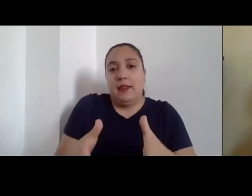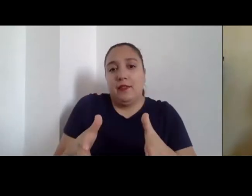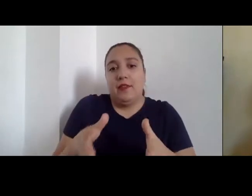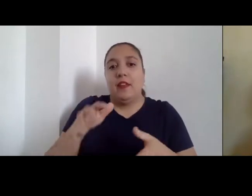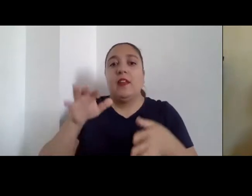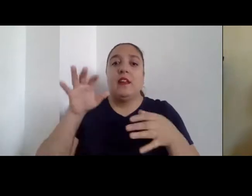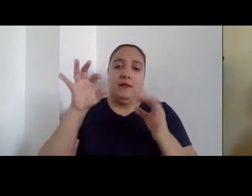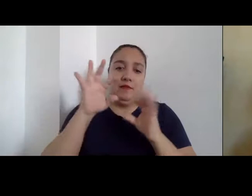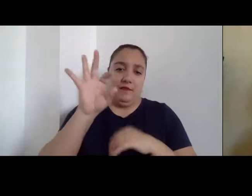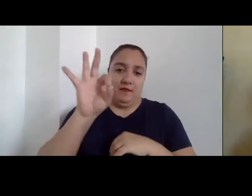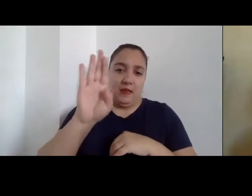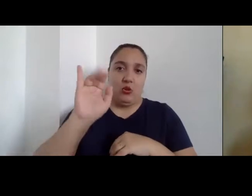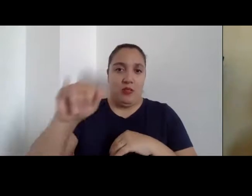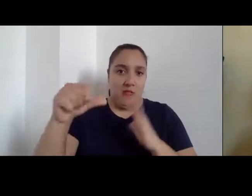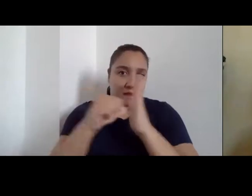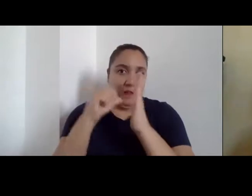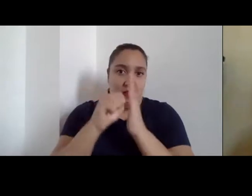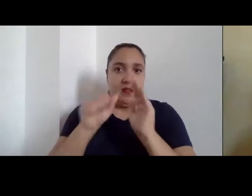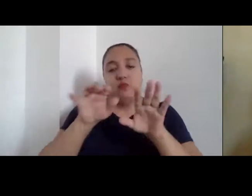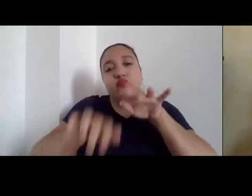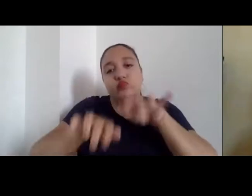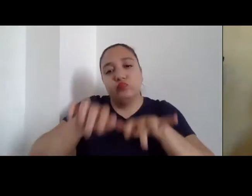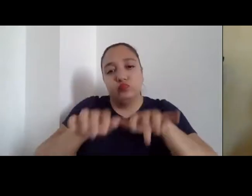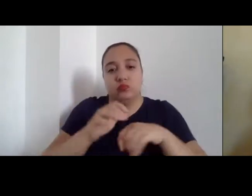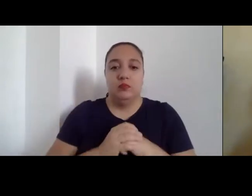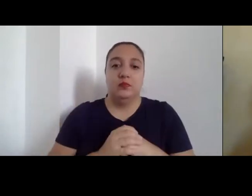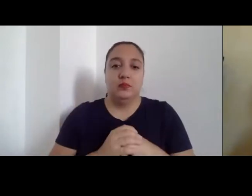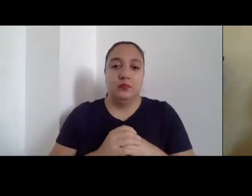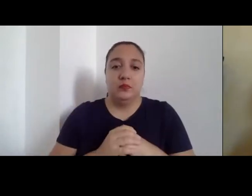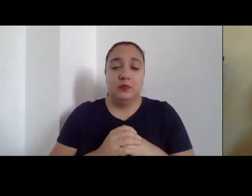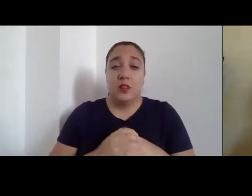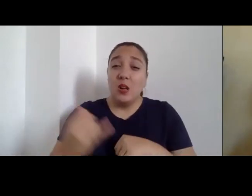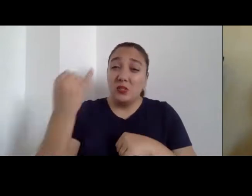to our panelists that time will allow. Fifth, in case we need to quickly end the session due to disruption, you